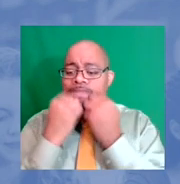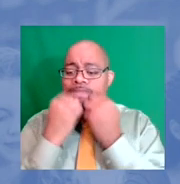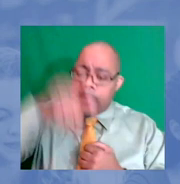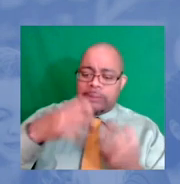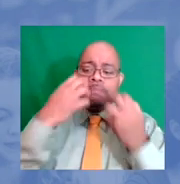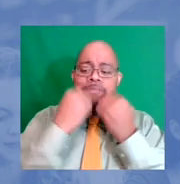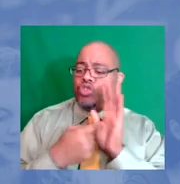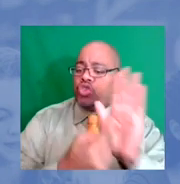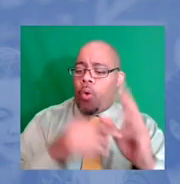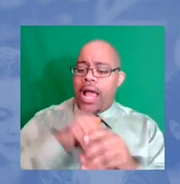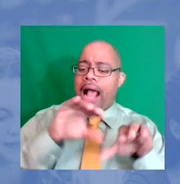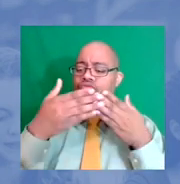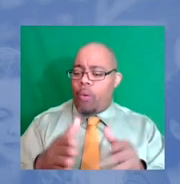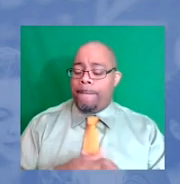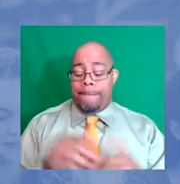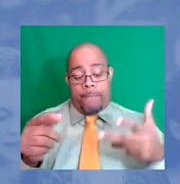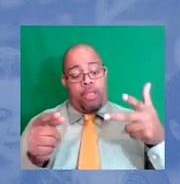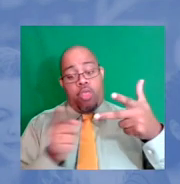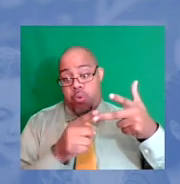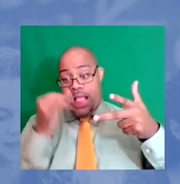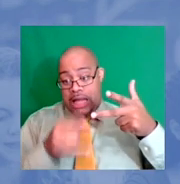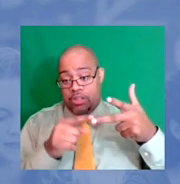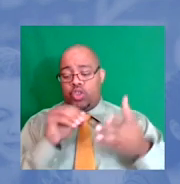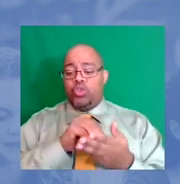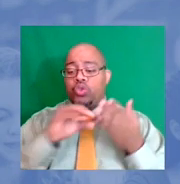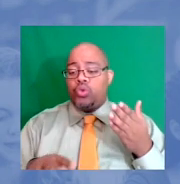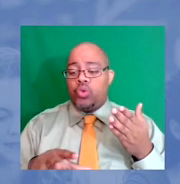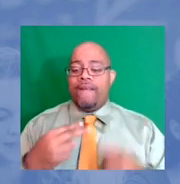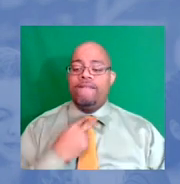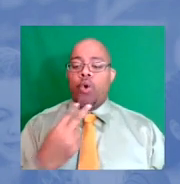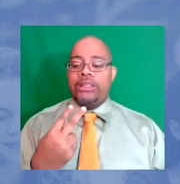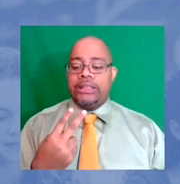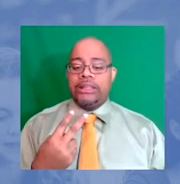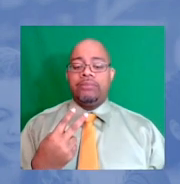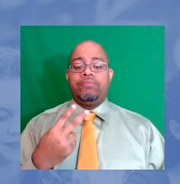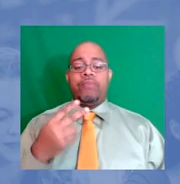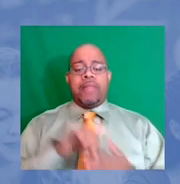LASTLY, STUDENT VOICE. THE PLATFORM, THE WELCOMING, TO BE ABLE TO